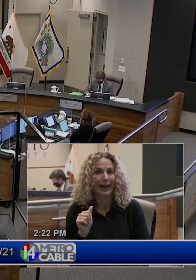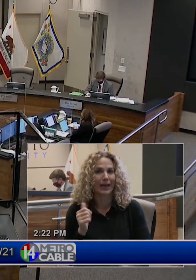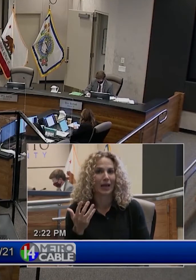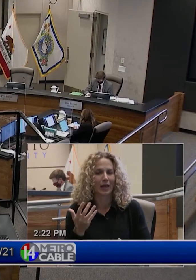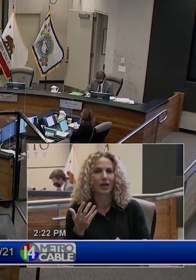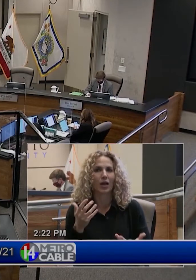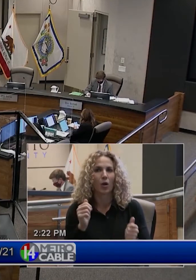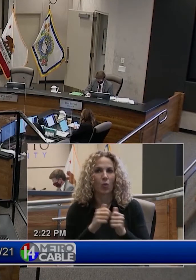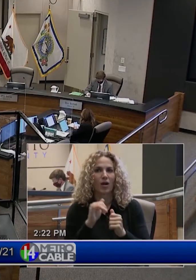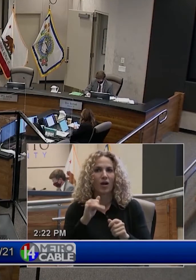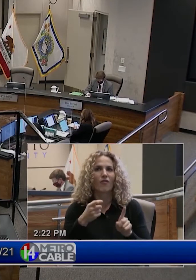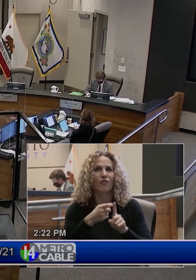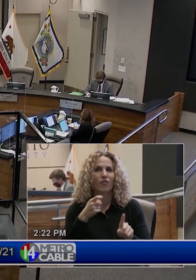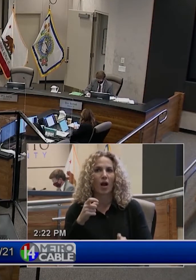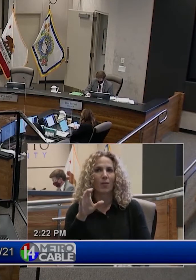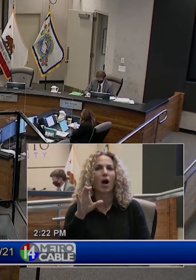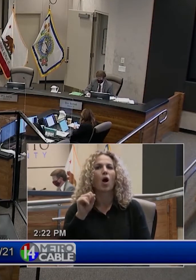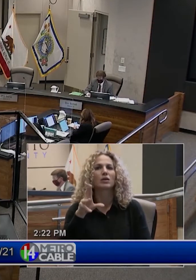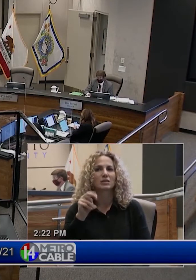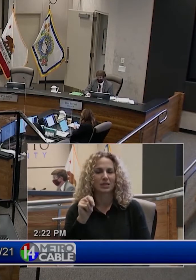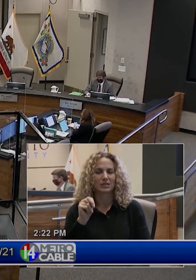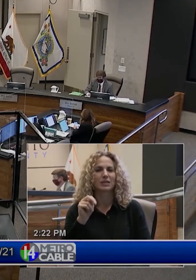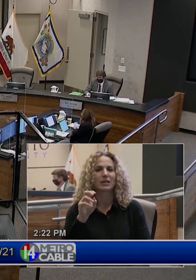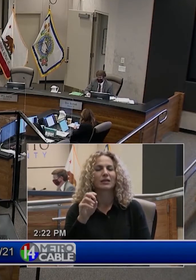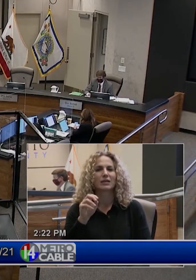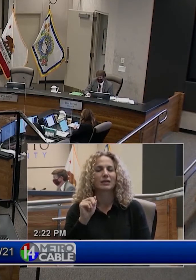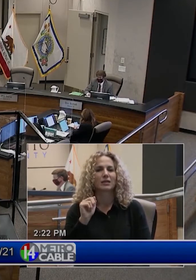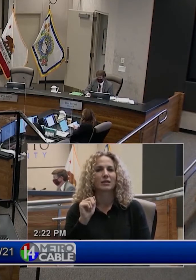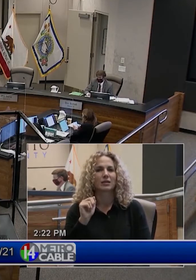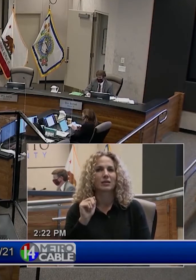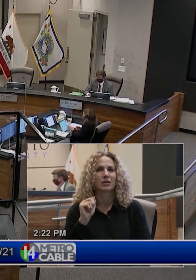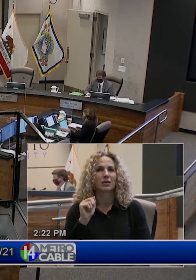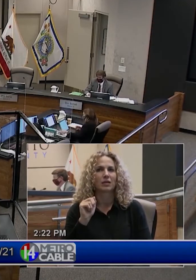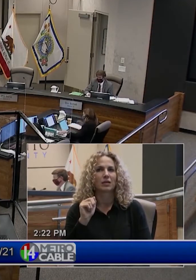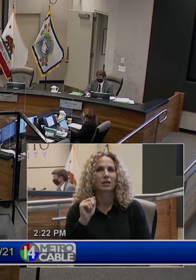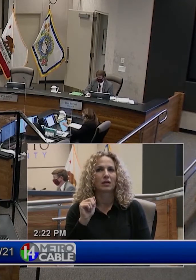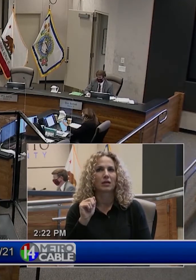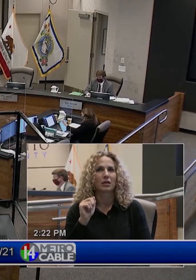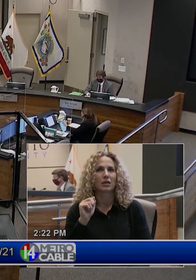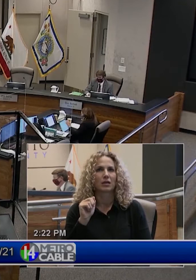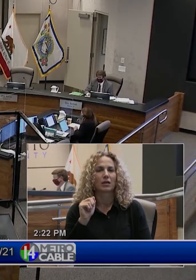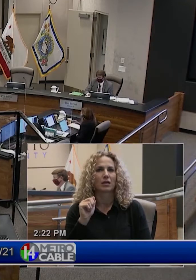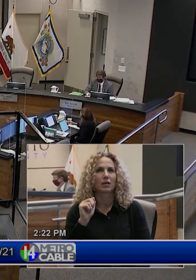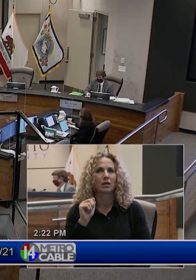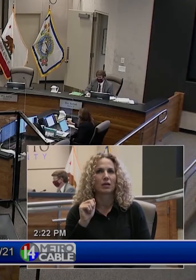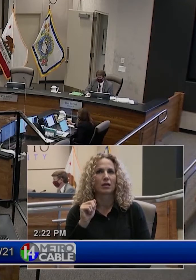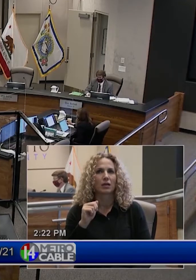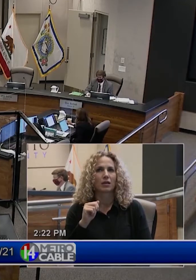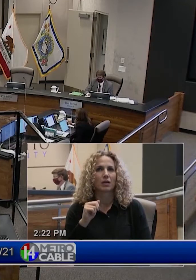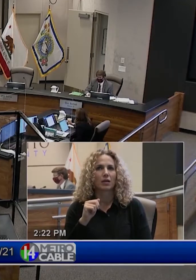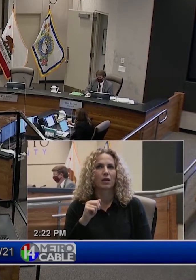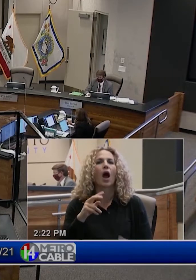JUNE 8TH. TODAY. TODAY. YES. YES. WE'RE CLOSE TO LAUNCHING THESE WE'RE CLOSE TO LAUNCHING THESE AND THEY JUST WENT LIVE THIS AND THEY JUST WENT LIVE THIS MORNING IS THERE WASN'T TIME TO